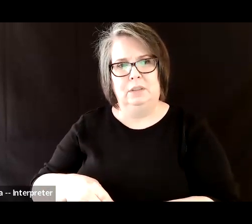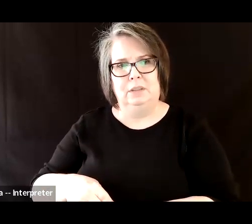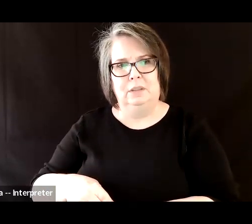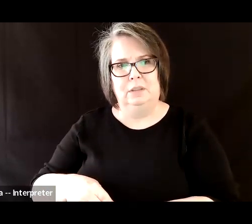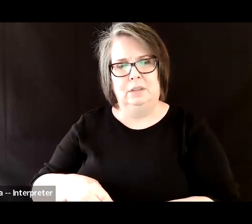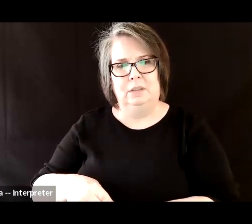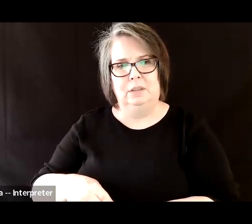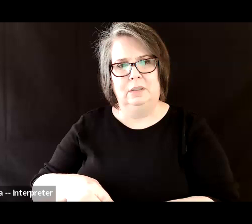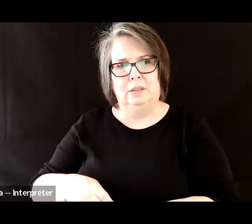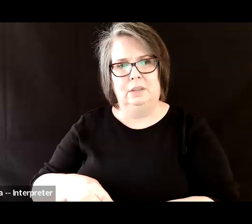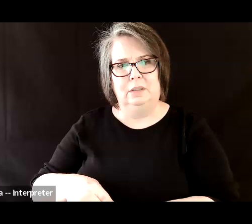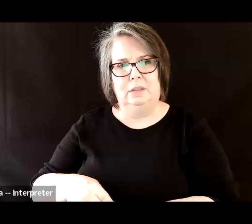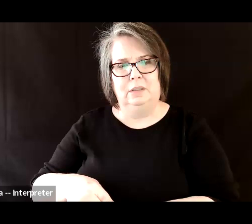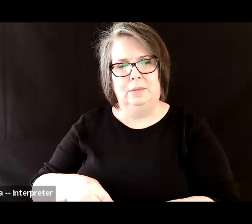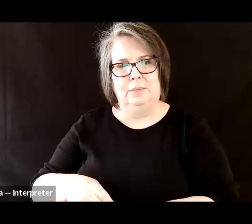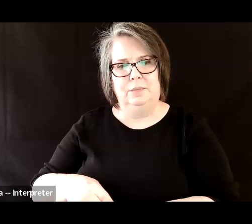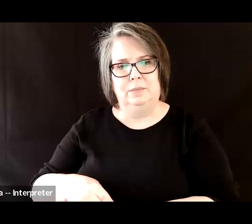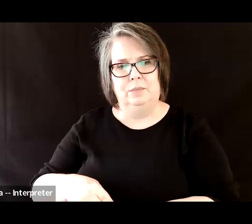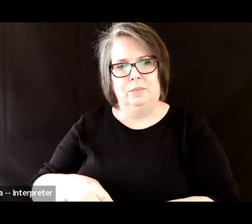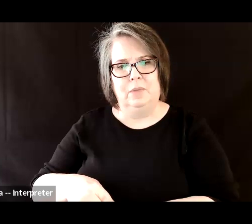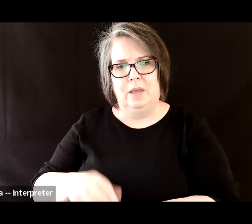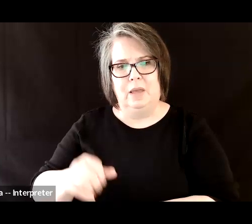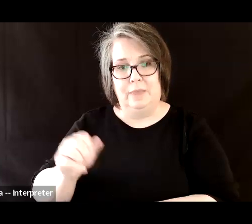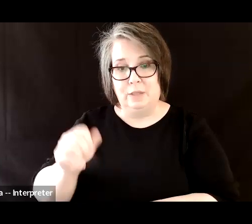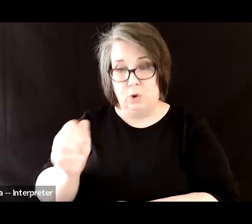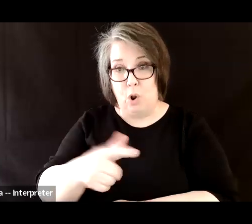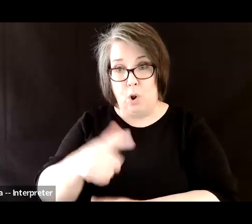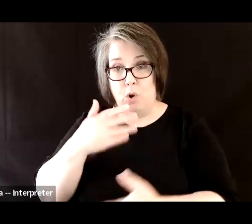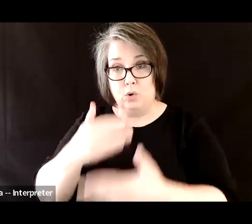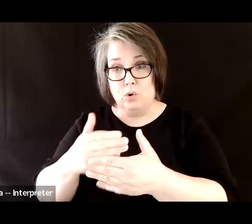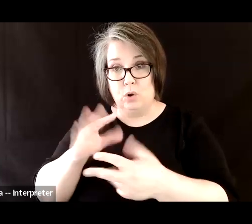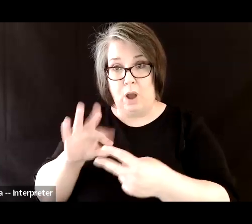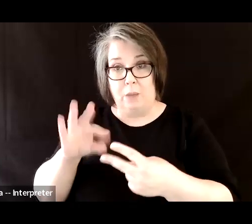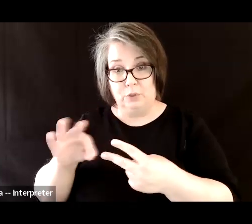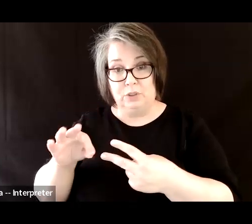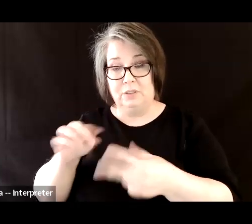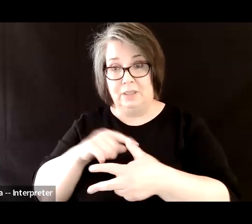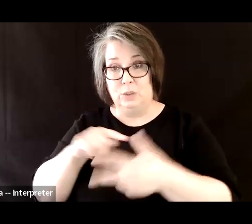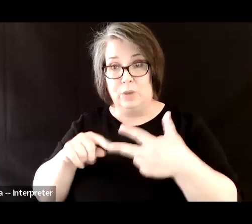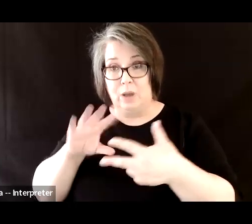3Play Media, Verbit are good options. They would caption that and provide the caption files to